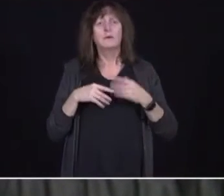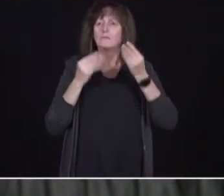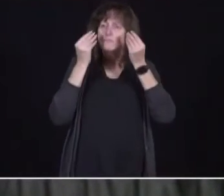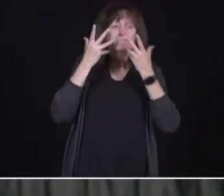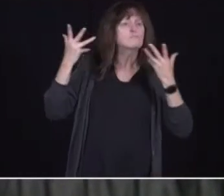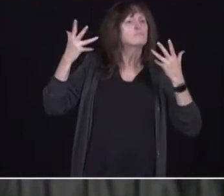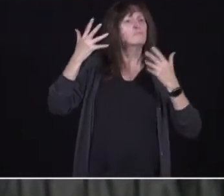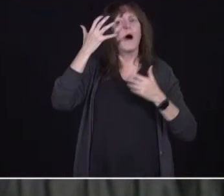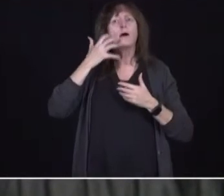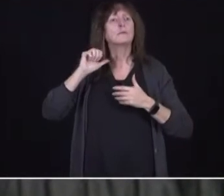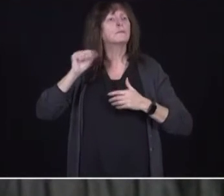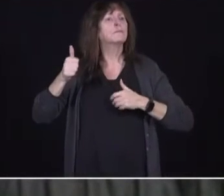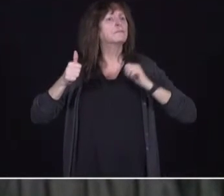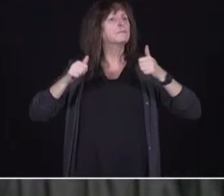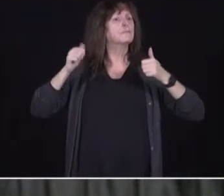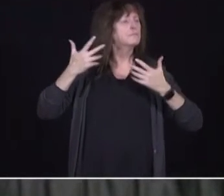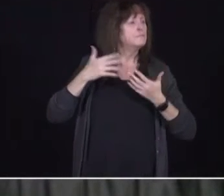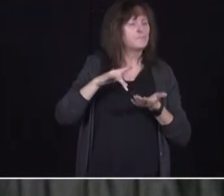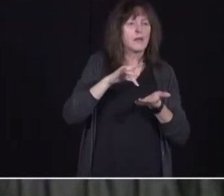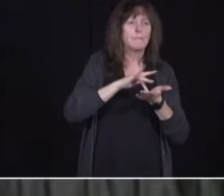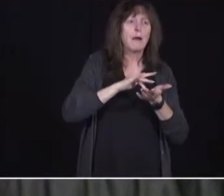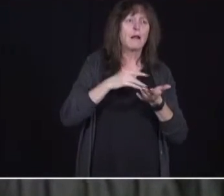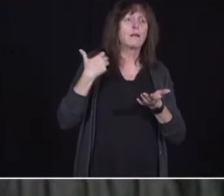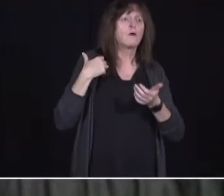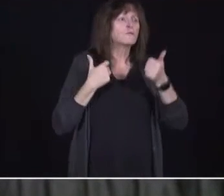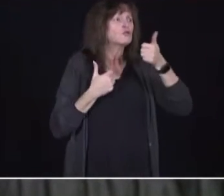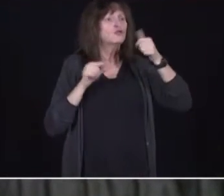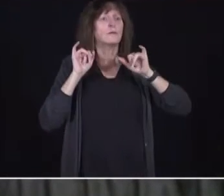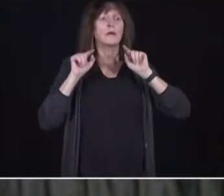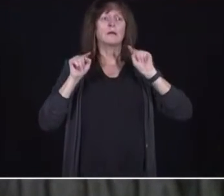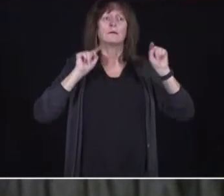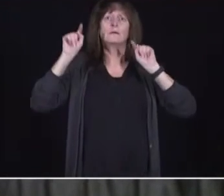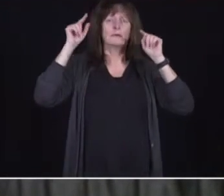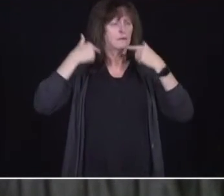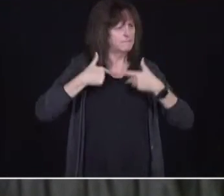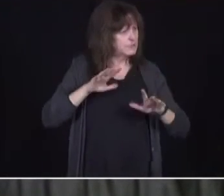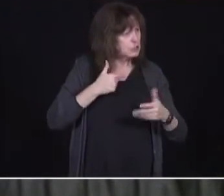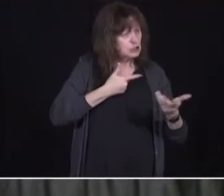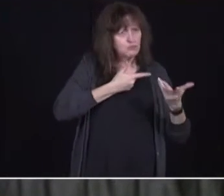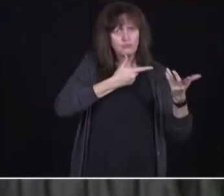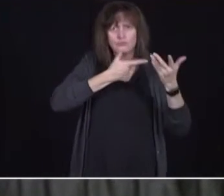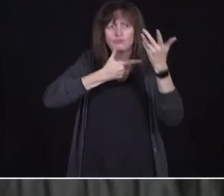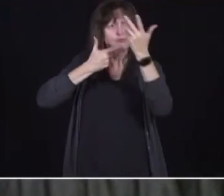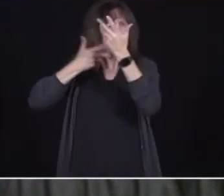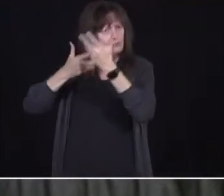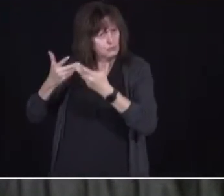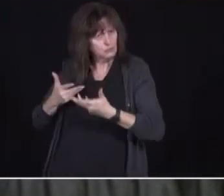I have told the CEOs running the vaccination sites. I've talked to medical officers of health for